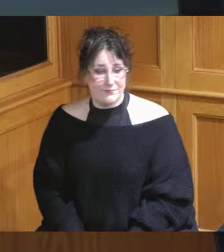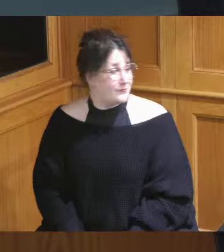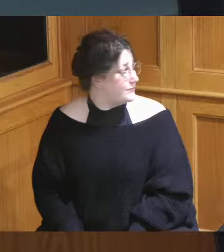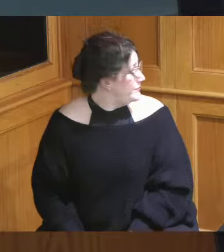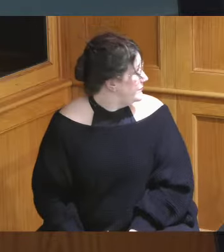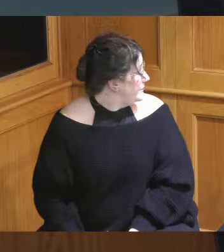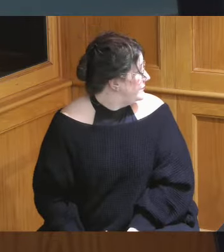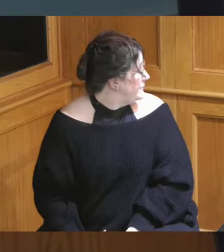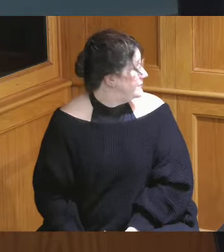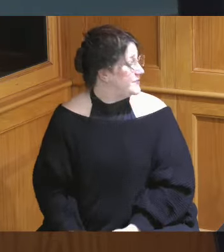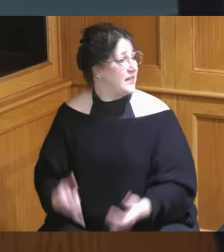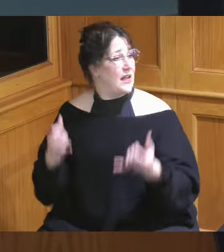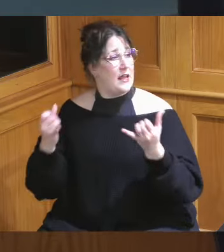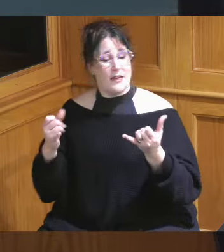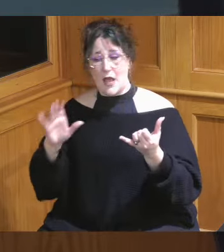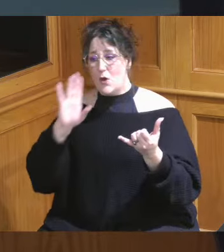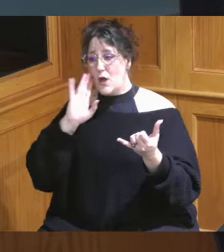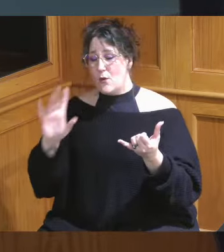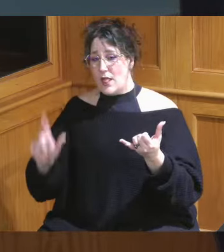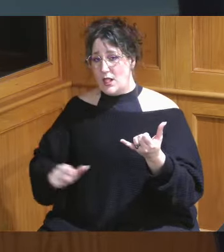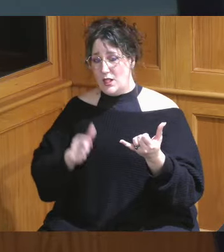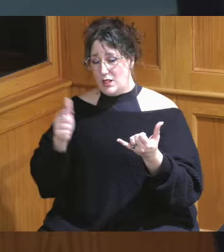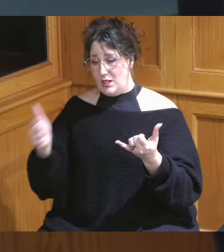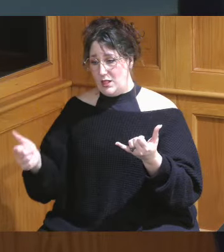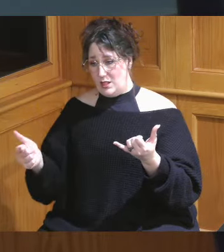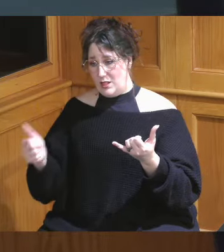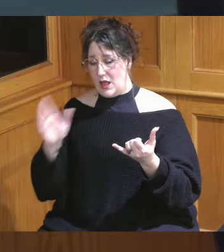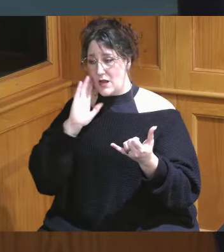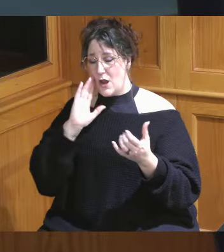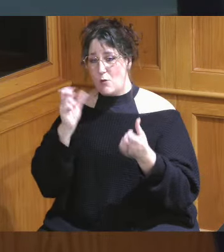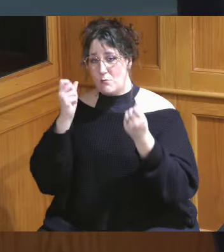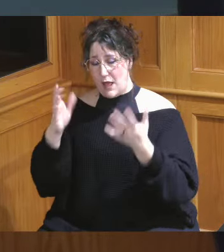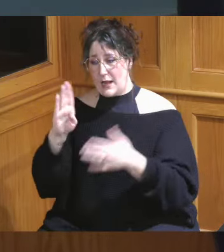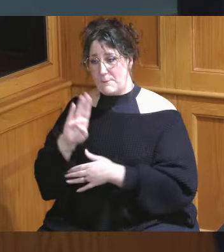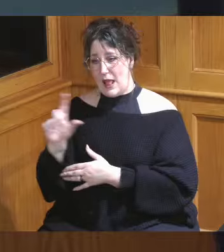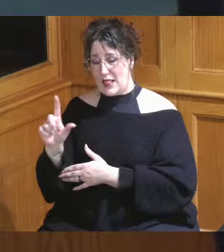I'm going to turn it over to you. I know there are many bile items, so why don't we run through